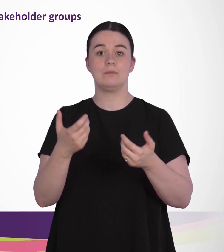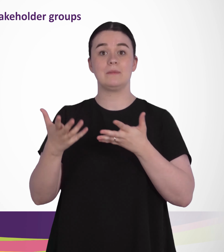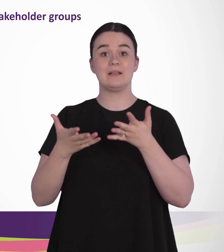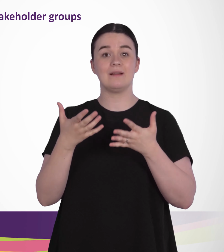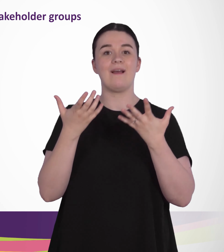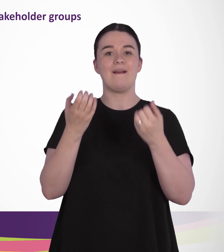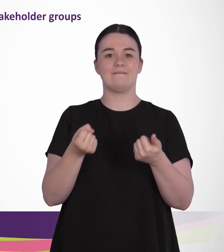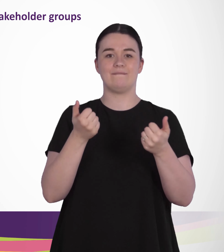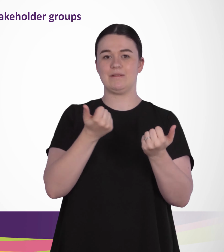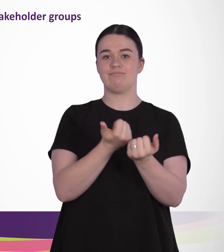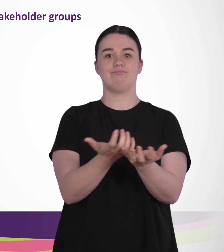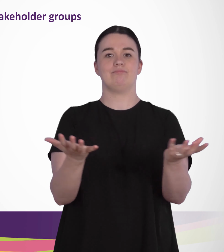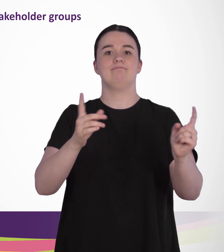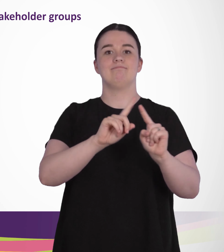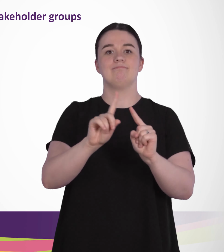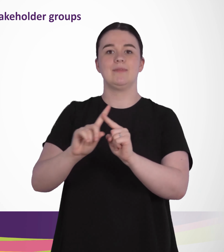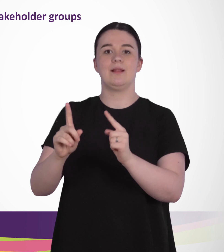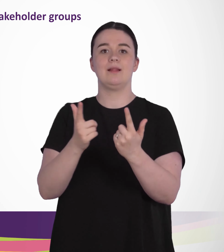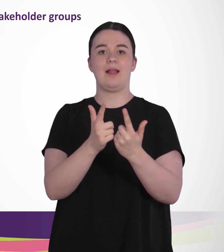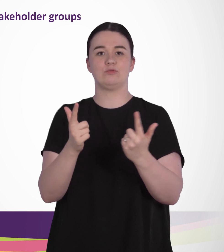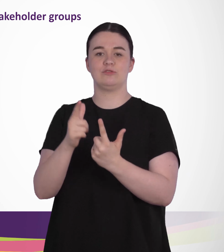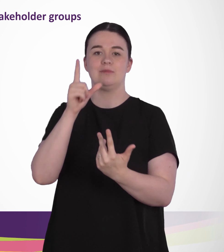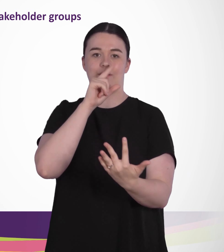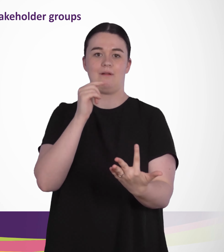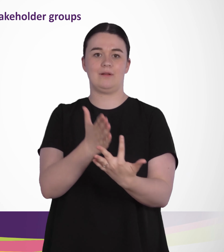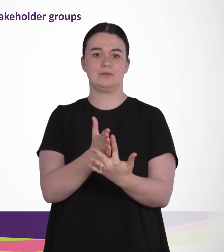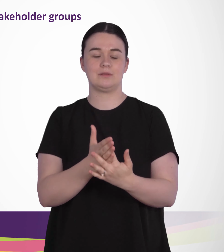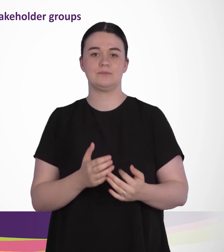including greater use of resources in a range of languages.